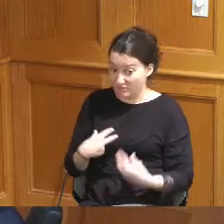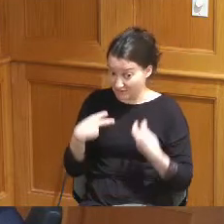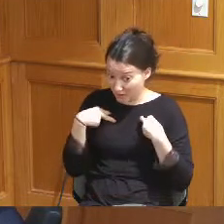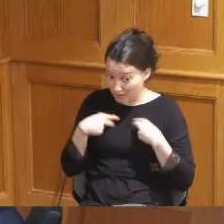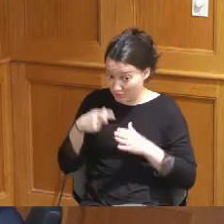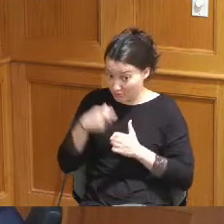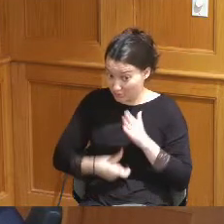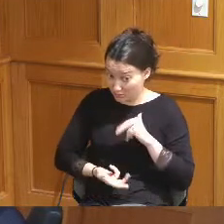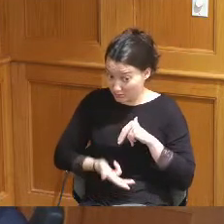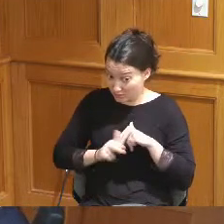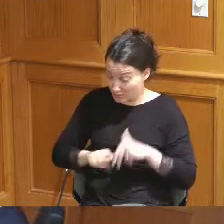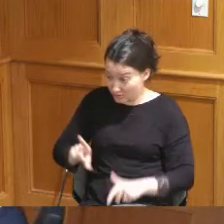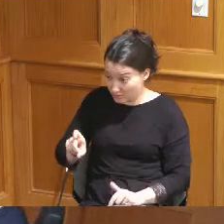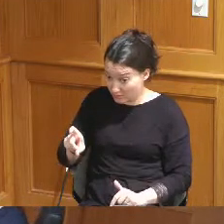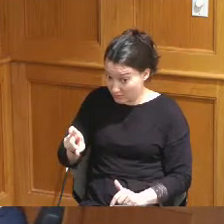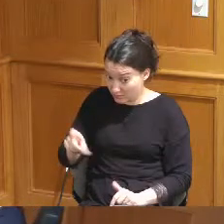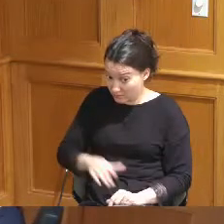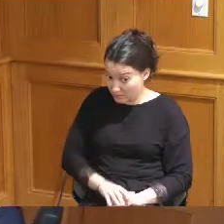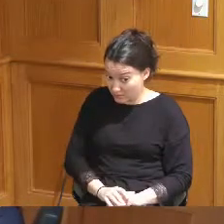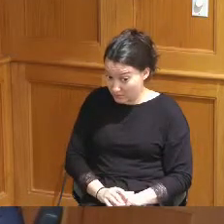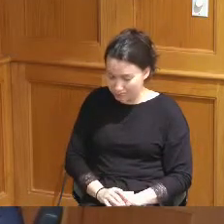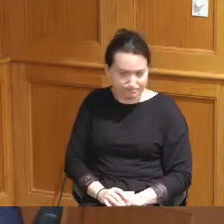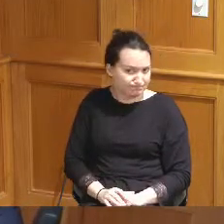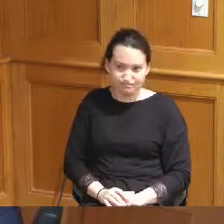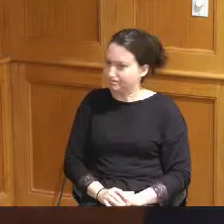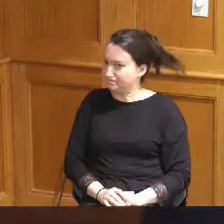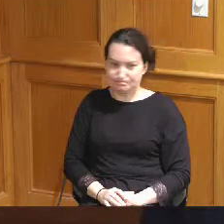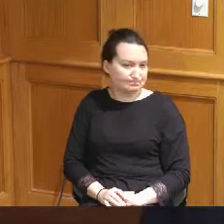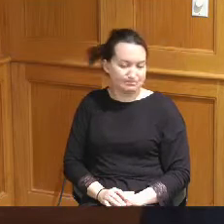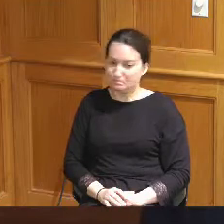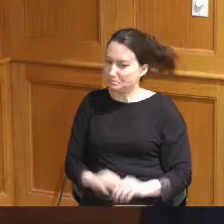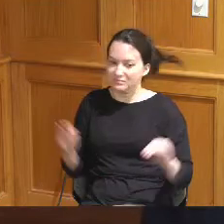come back and say that I voted to increase rates now there's nothing in here specifically that